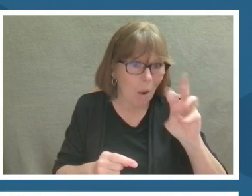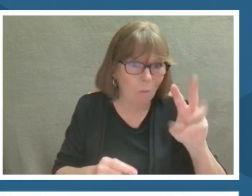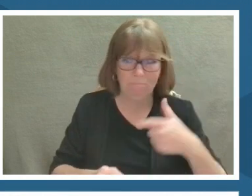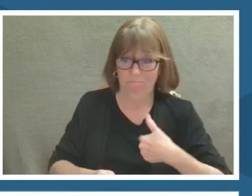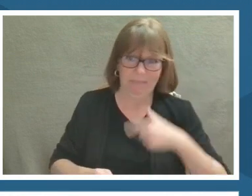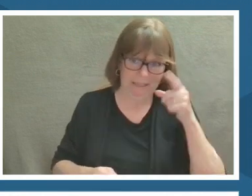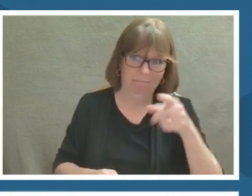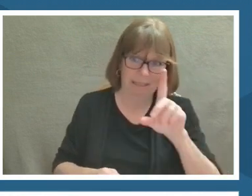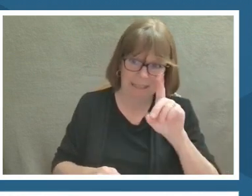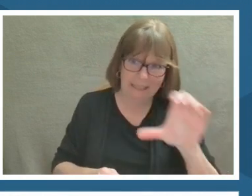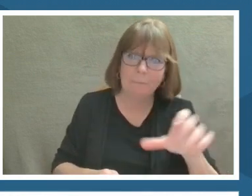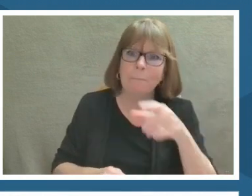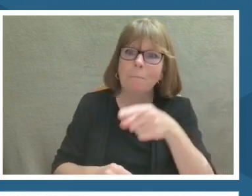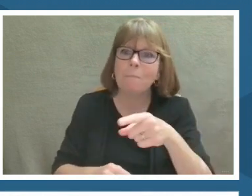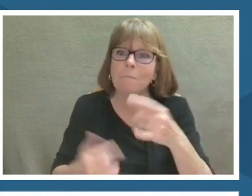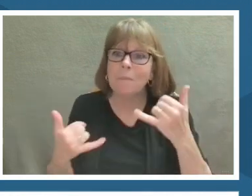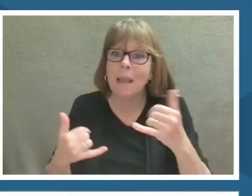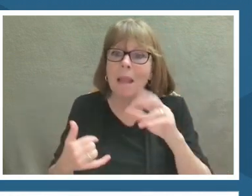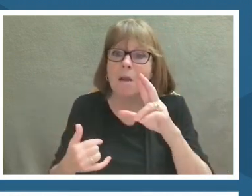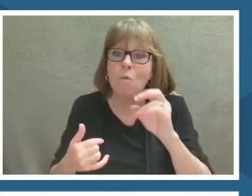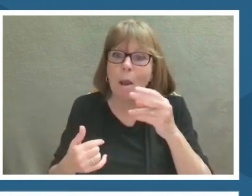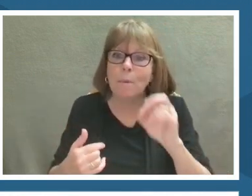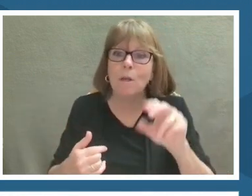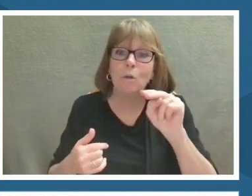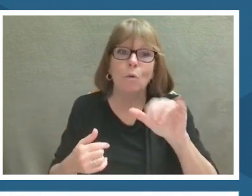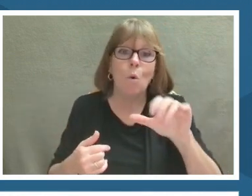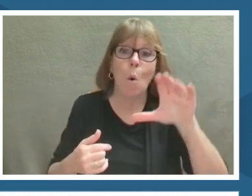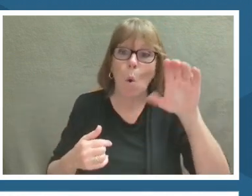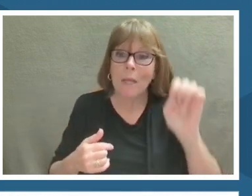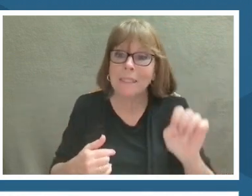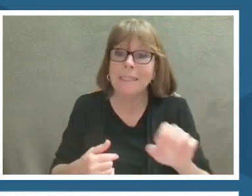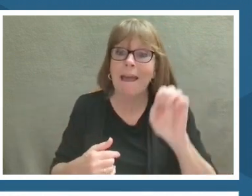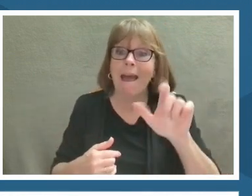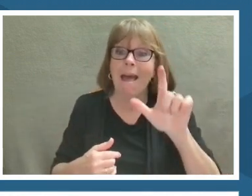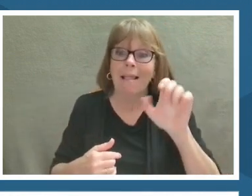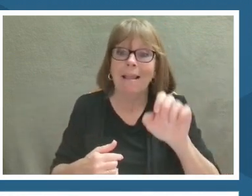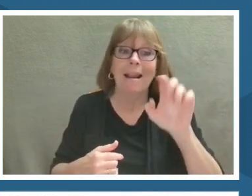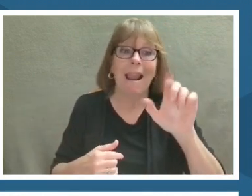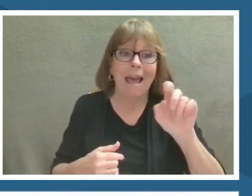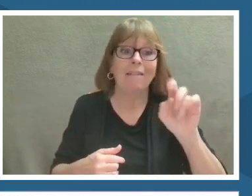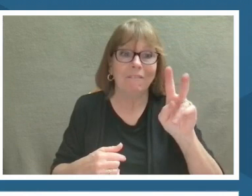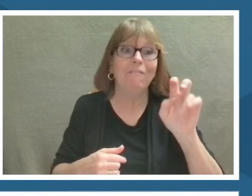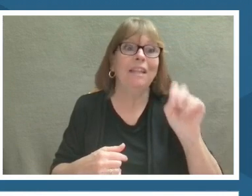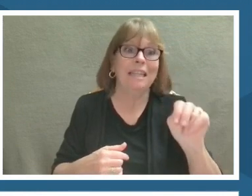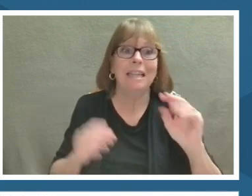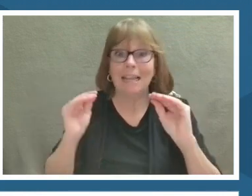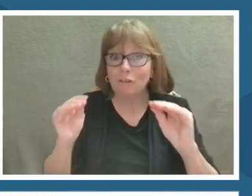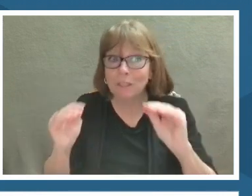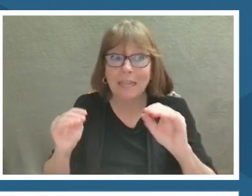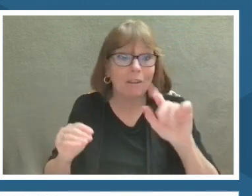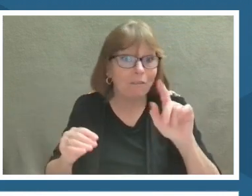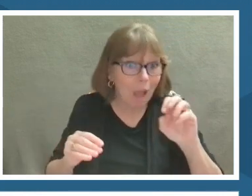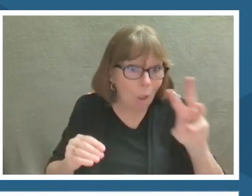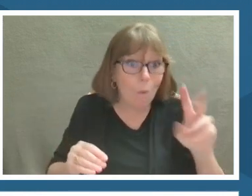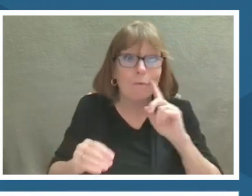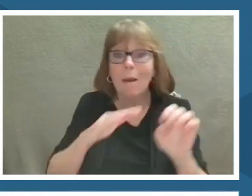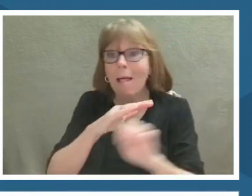robert noyce allen ledman stem education fellow in the office of elementary and